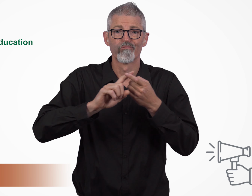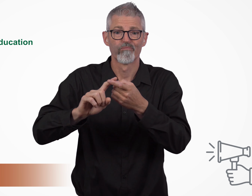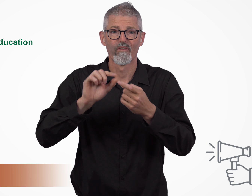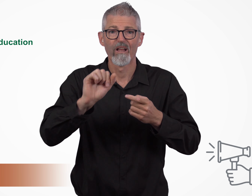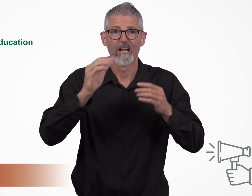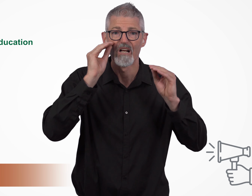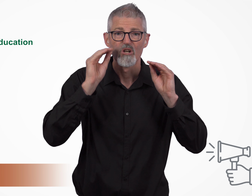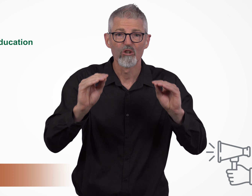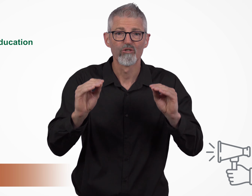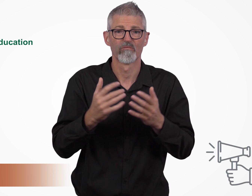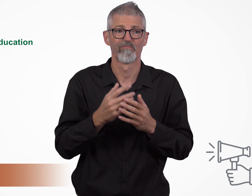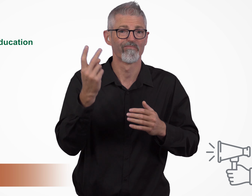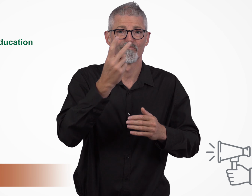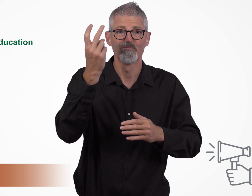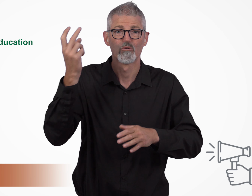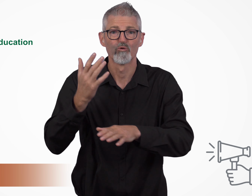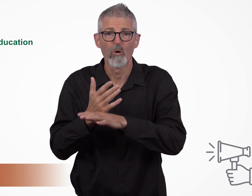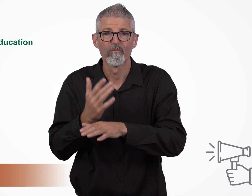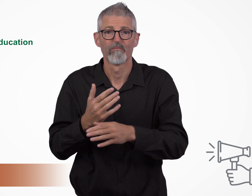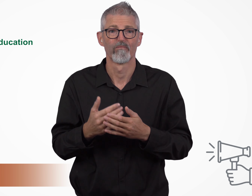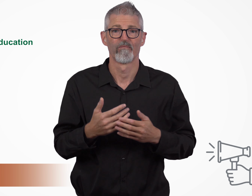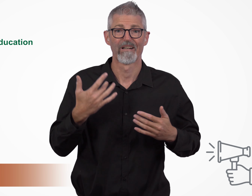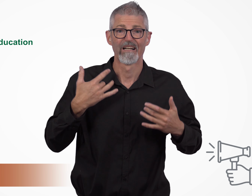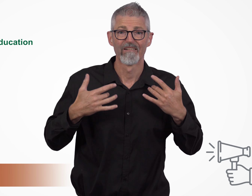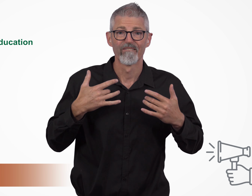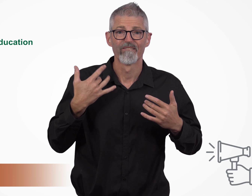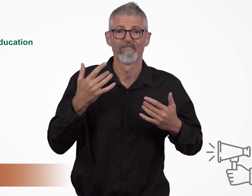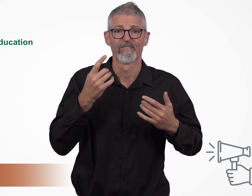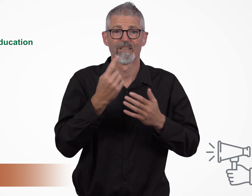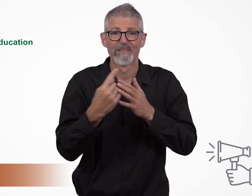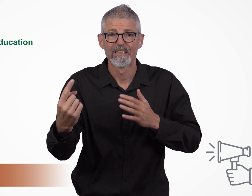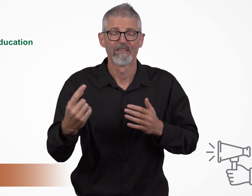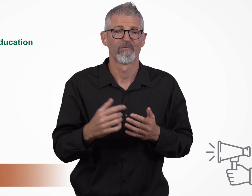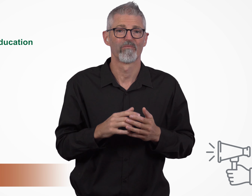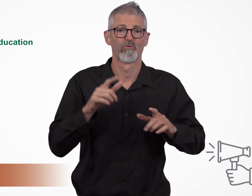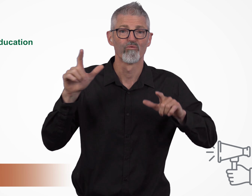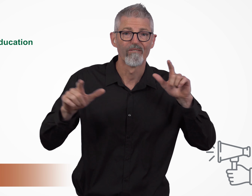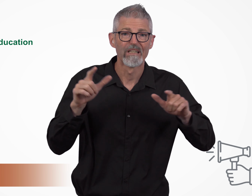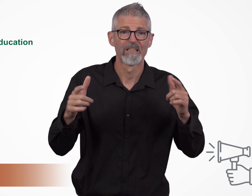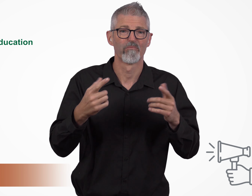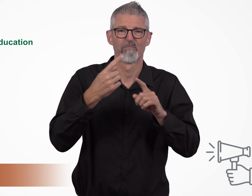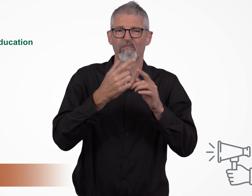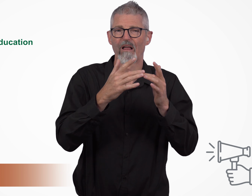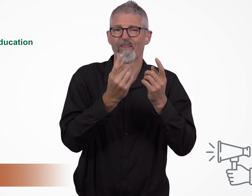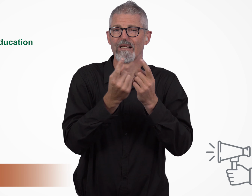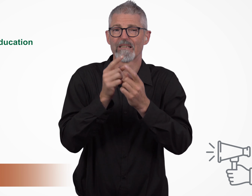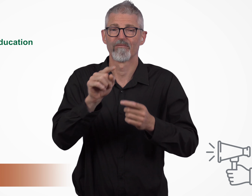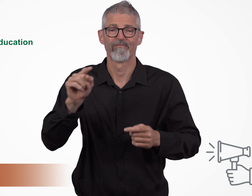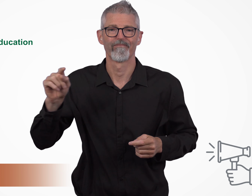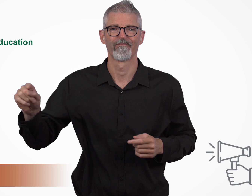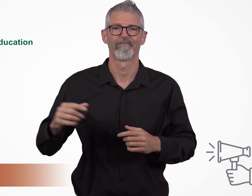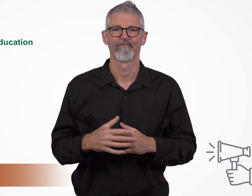For example, further study, employment, moving out of home, travel etc.